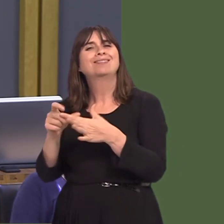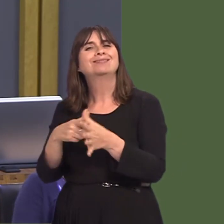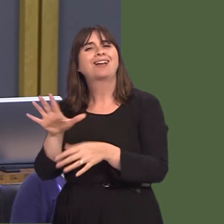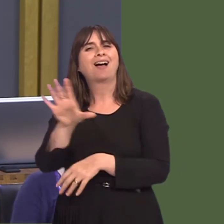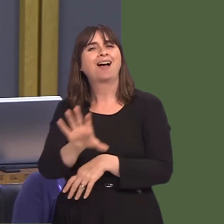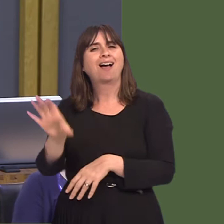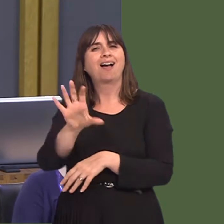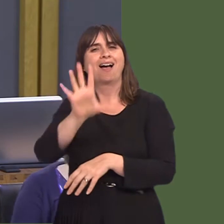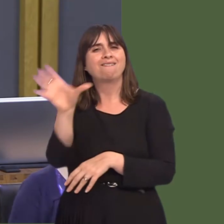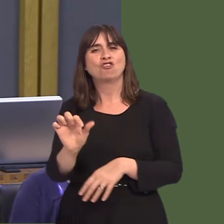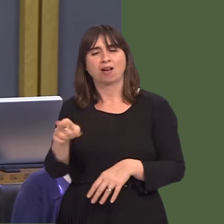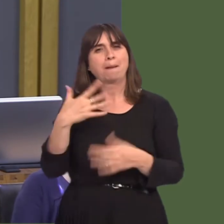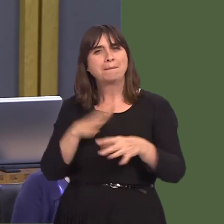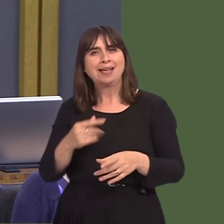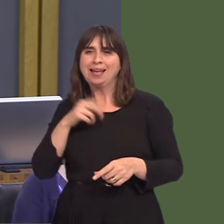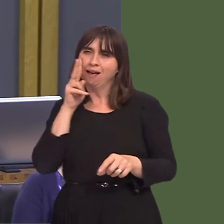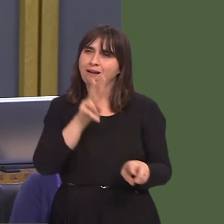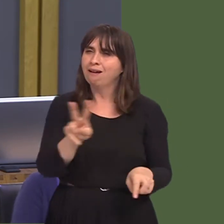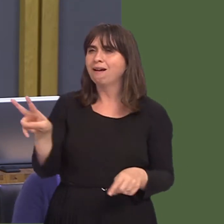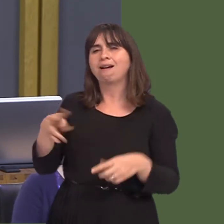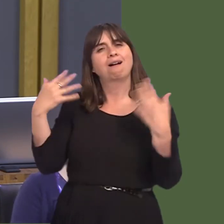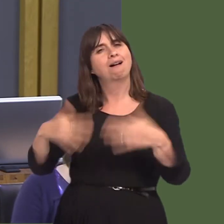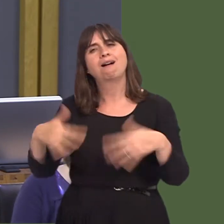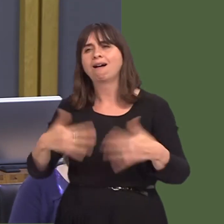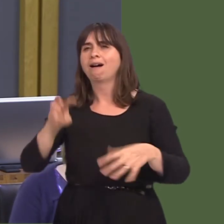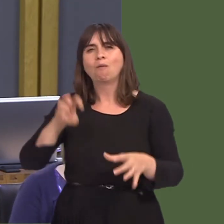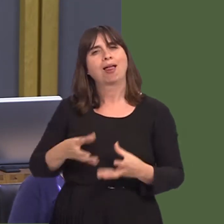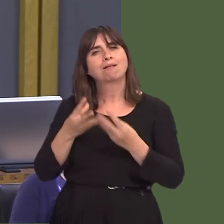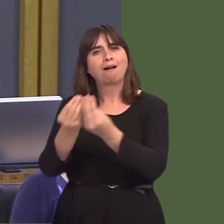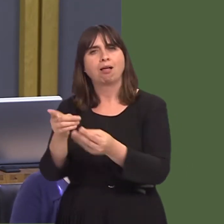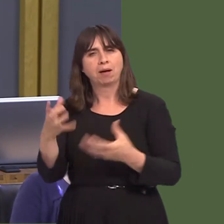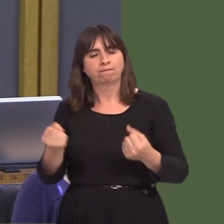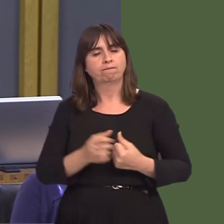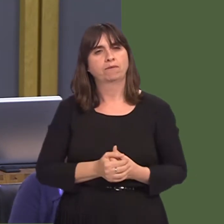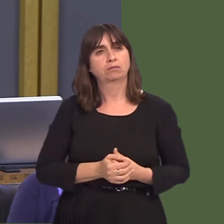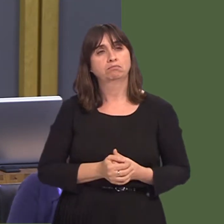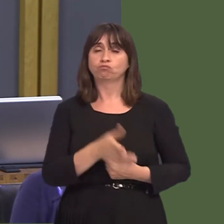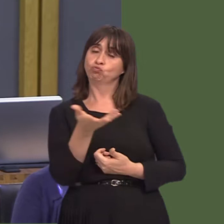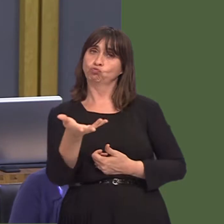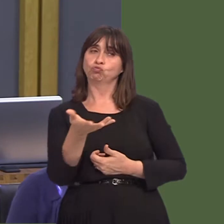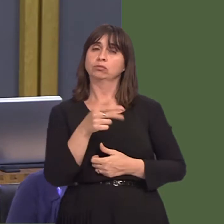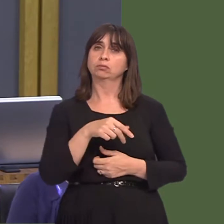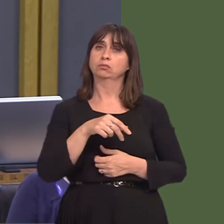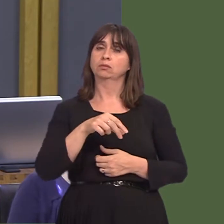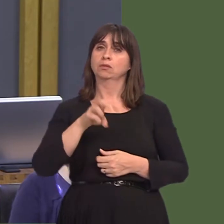and health links. In addition to what you've already mentioned, in terms of Hub Cymru Africa and the grant